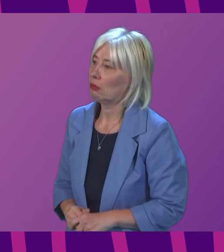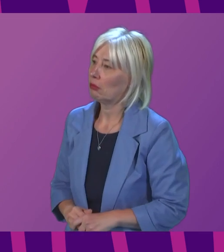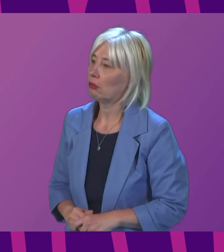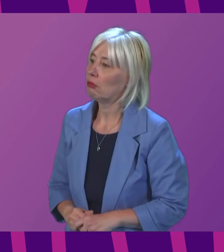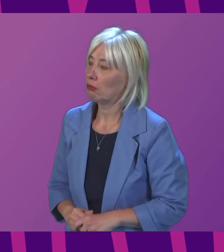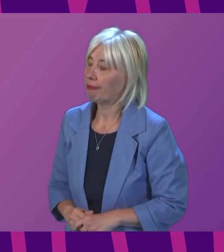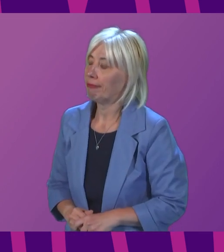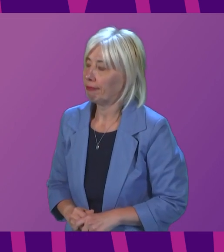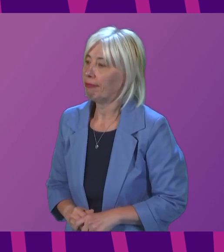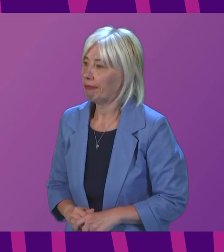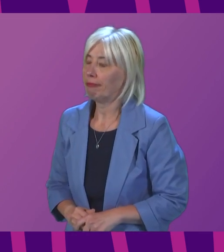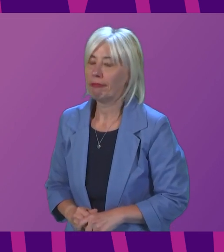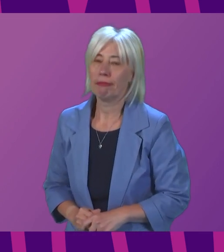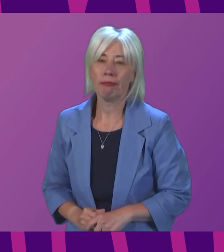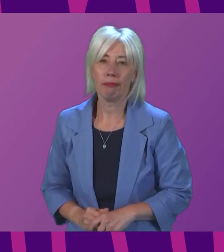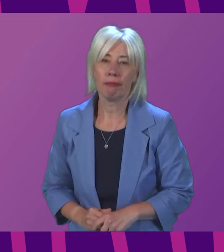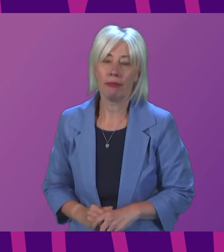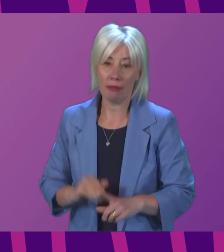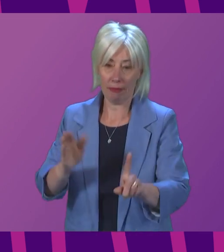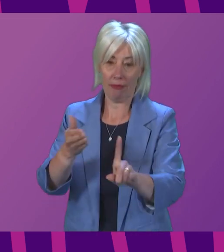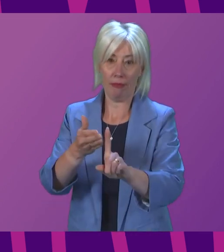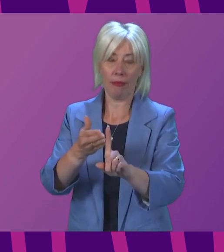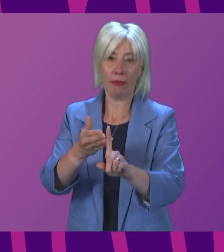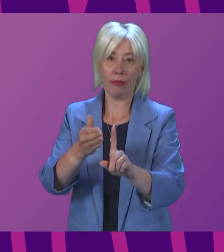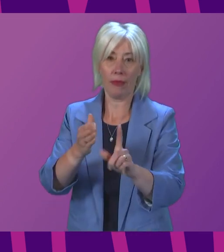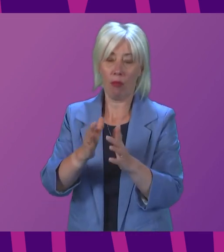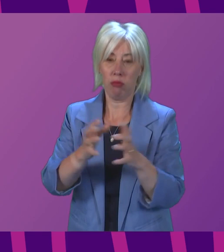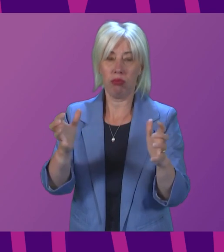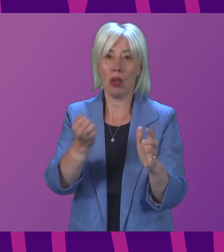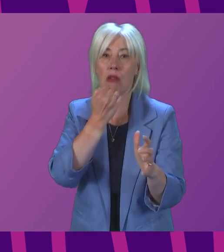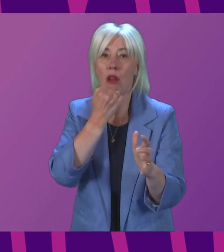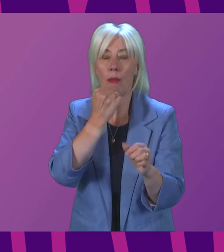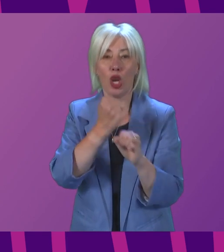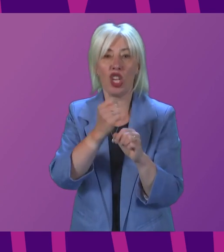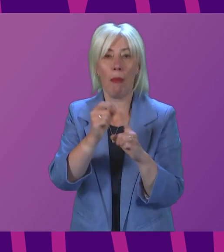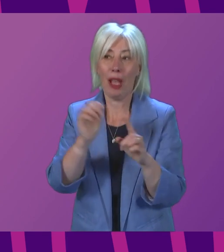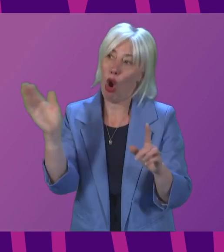We are working towards a target of increasing the number of GPs and all health boards have